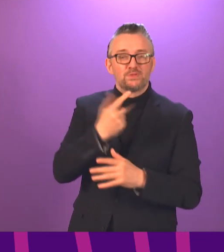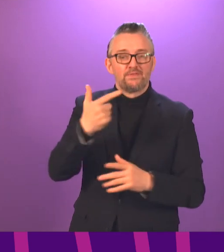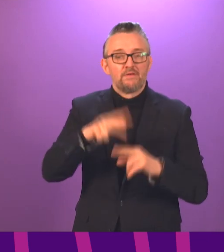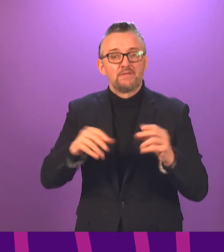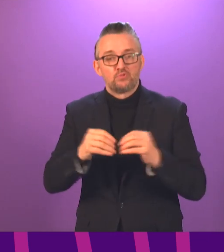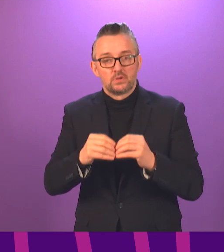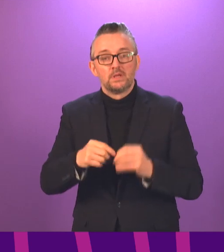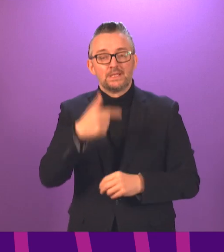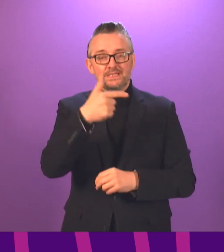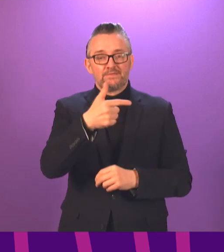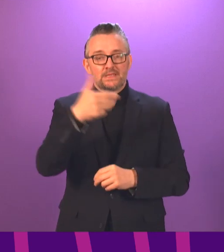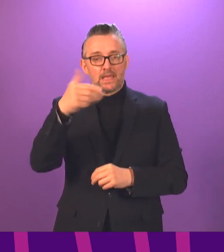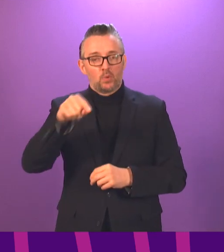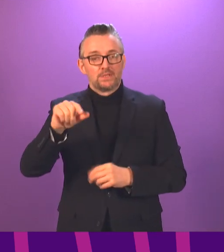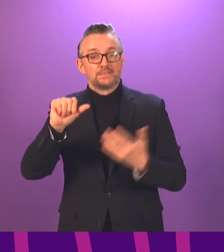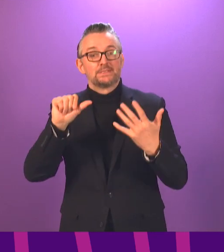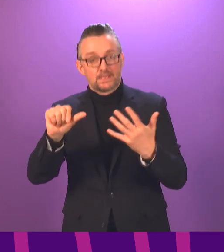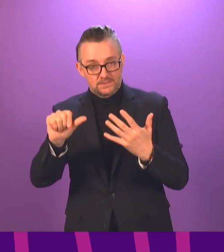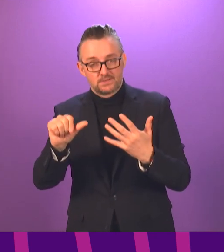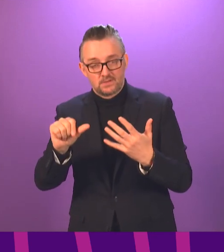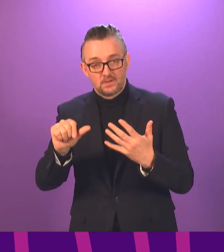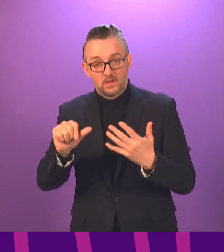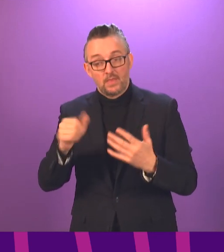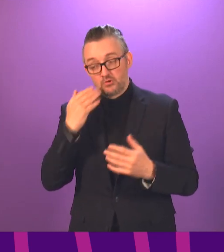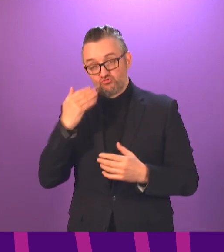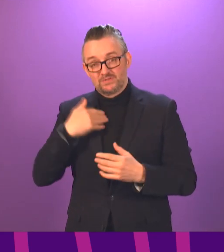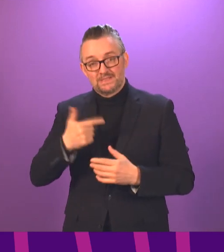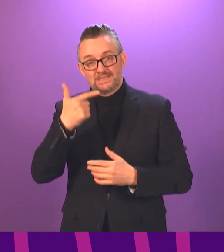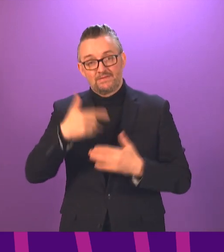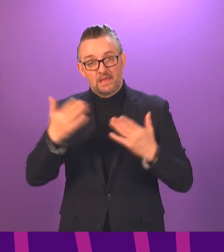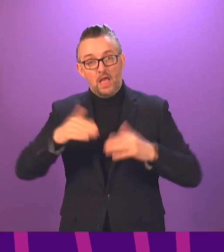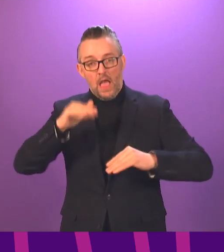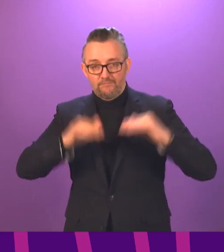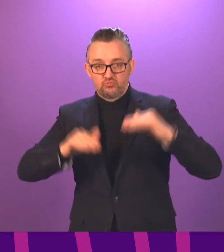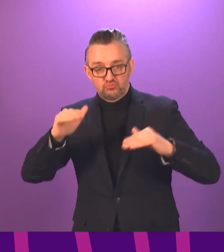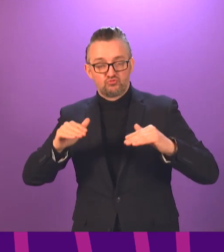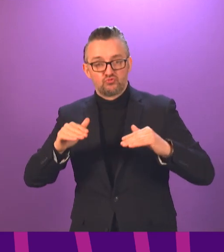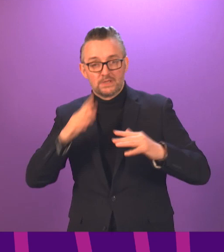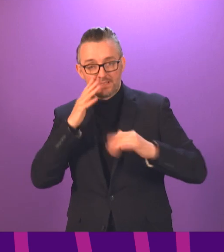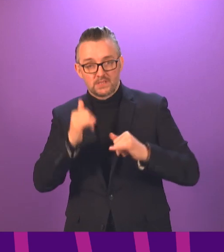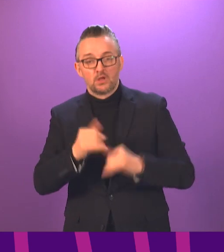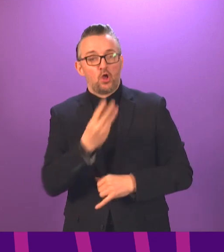is 79.6; and the latest seven-day average test positivity rate to 27 February is 3.9 per cent.